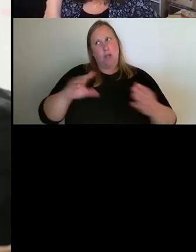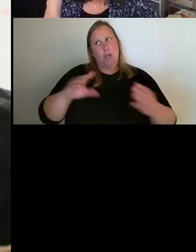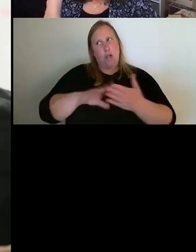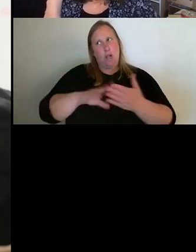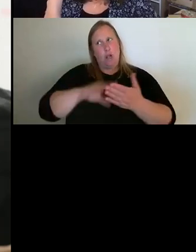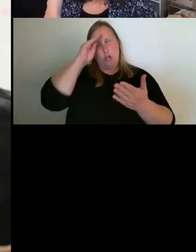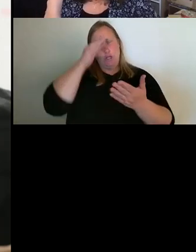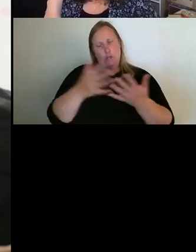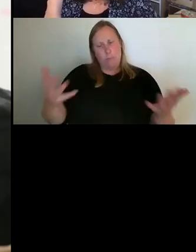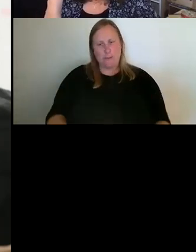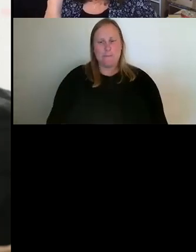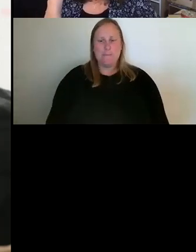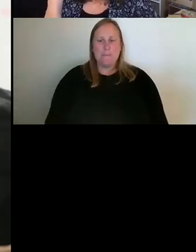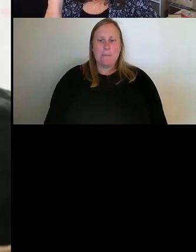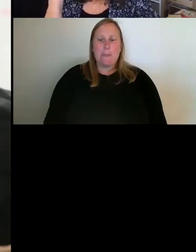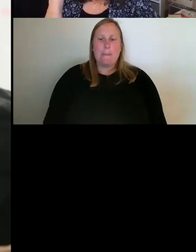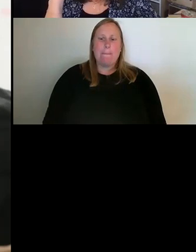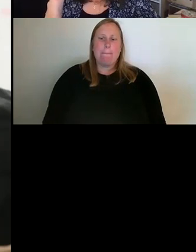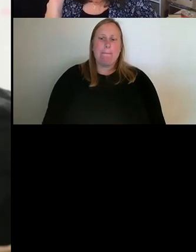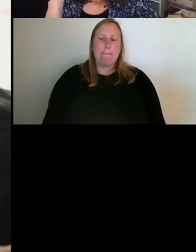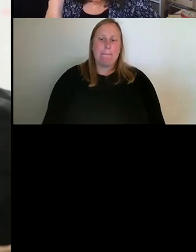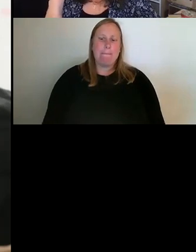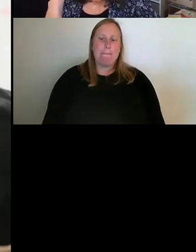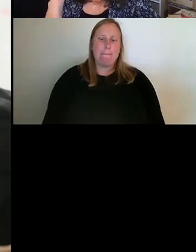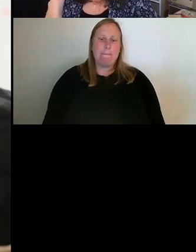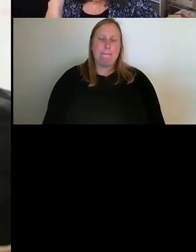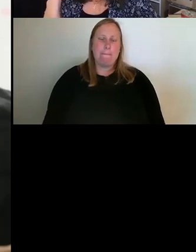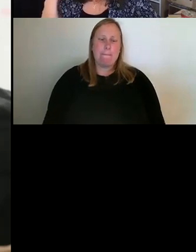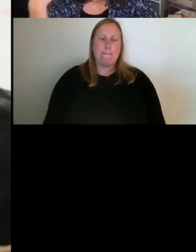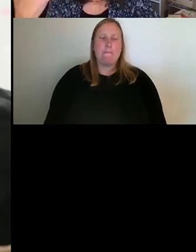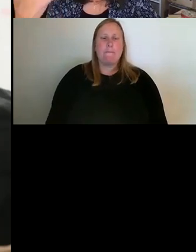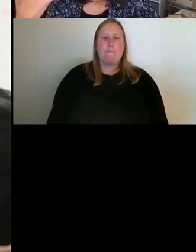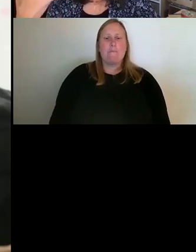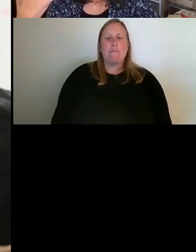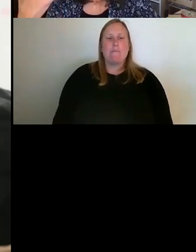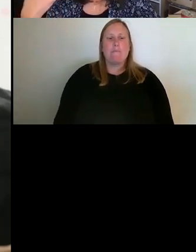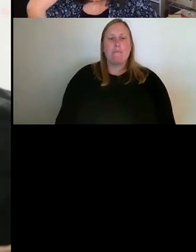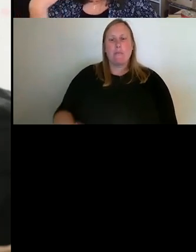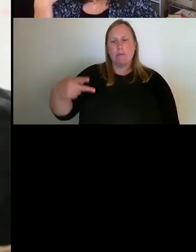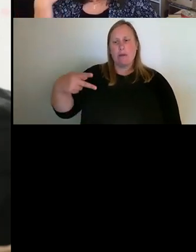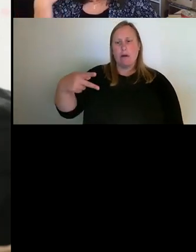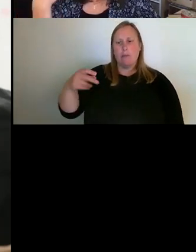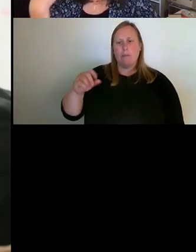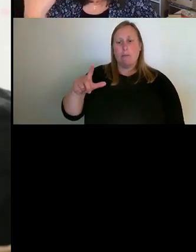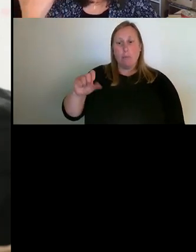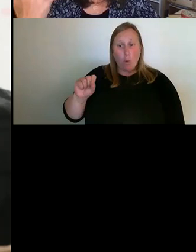That optional engagement, the polls, the structured